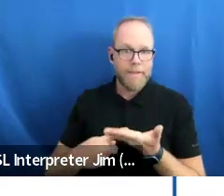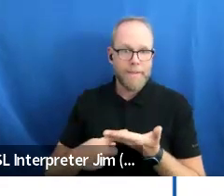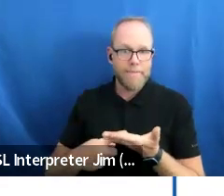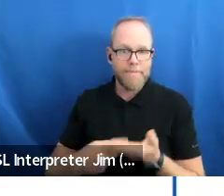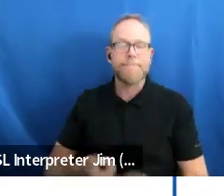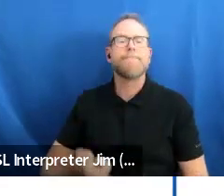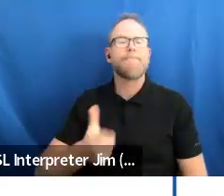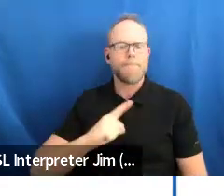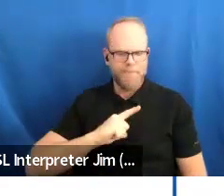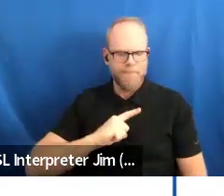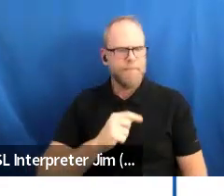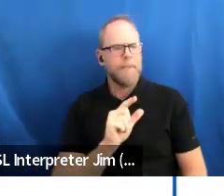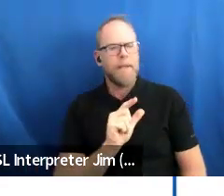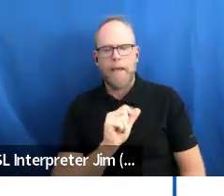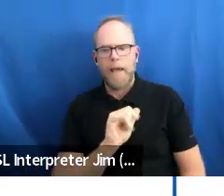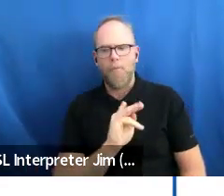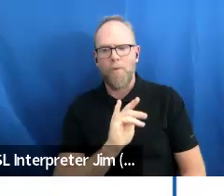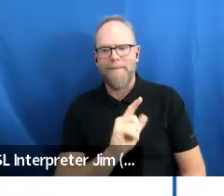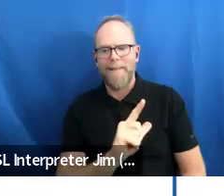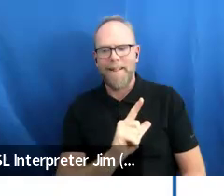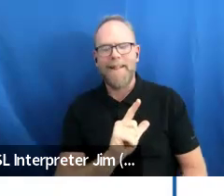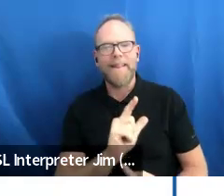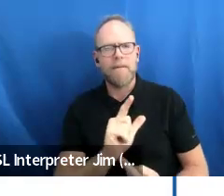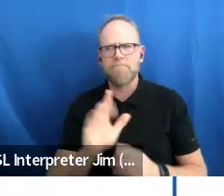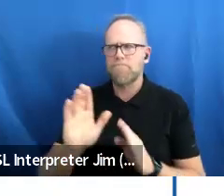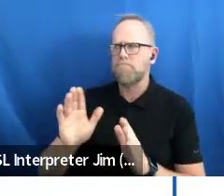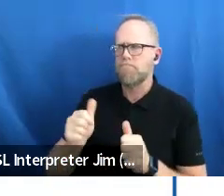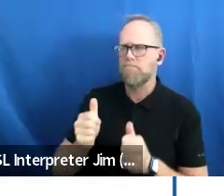Sonya, that was an excellent presentation. As a reminder to our audience,